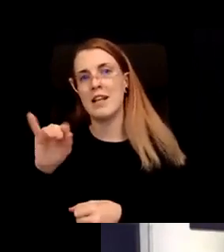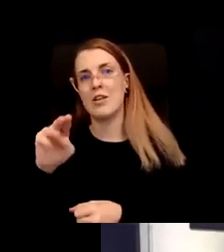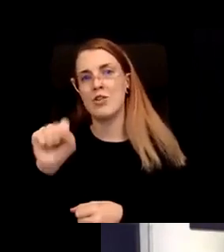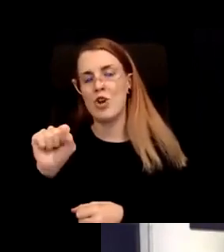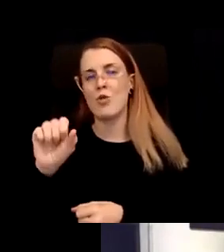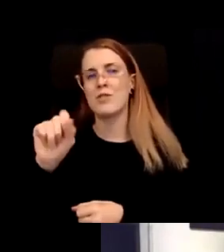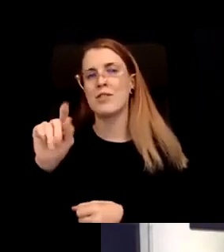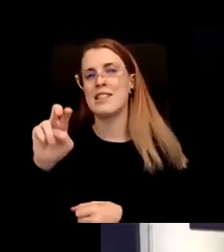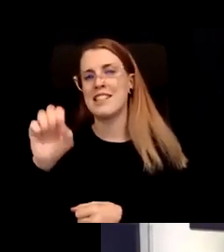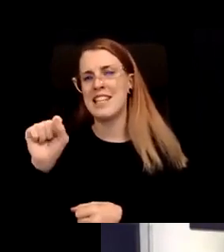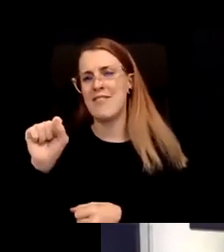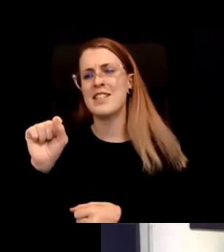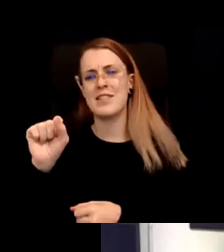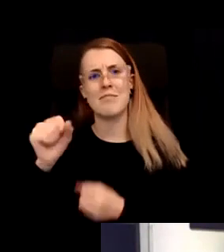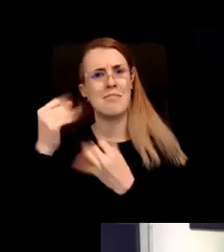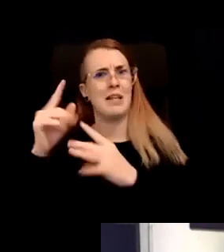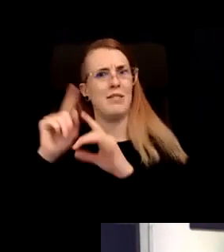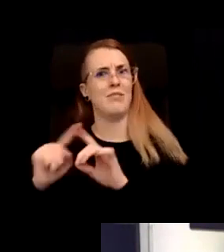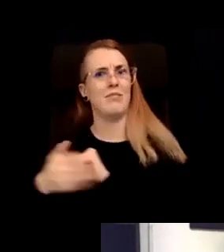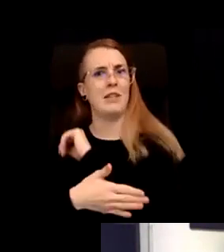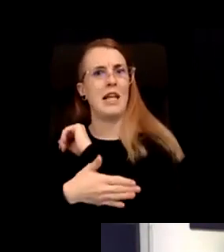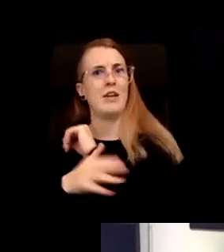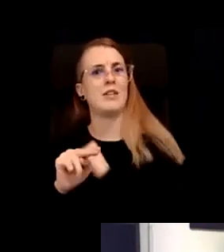counties here in the northwest part of Texas.